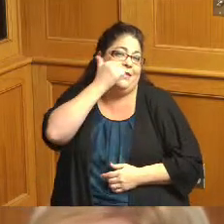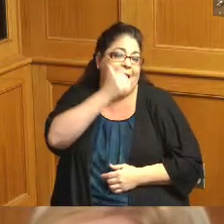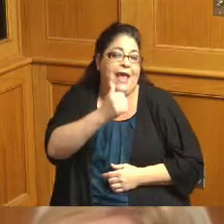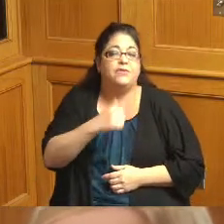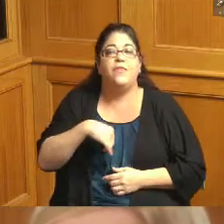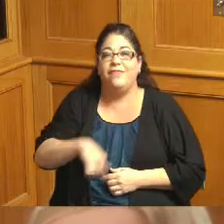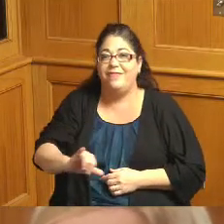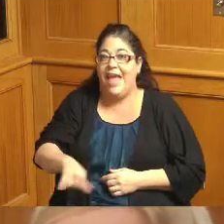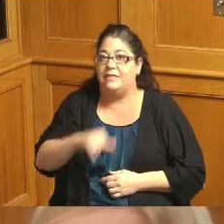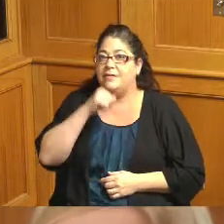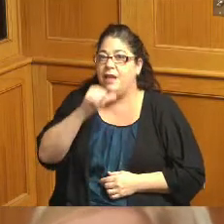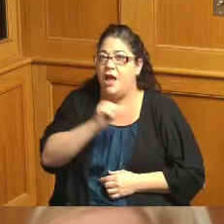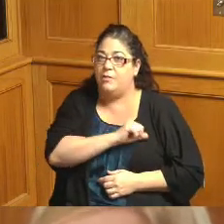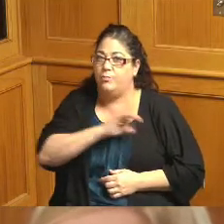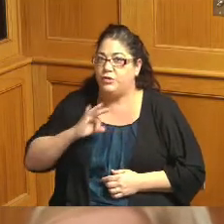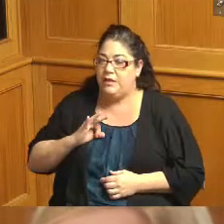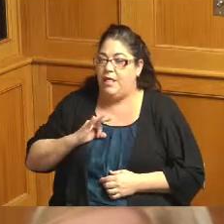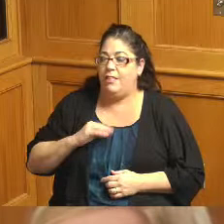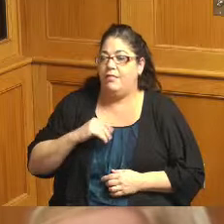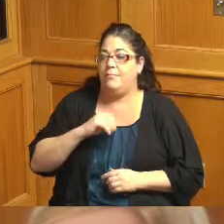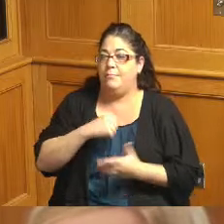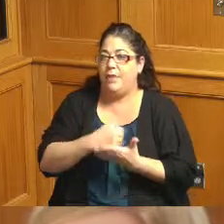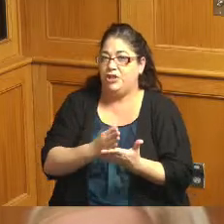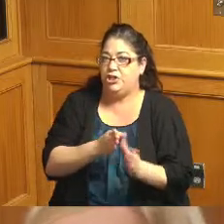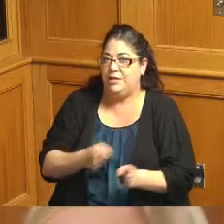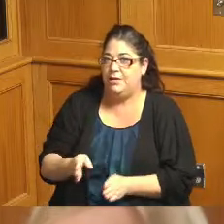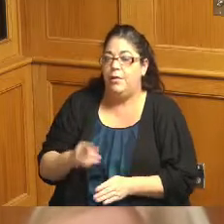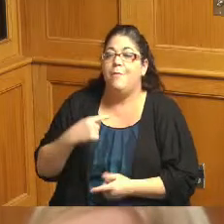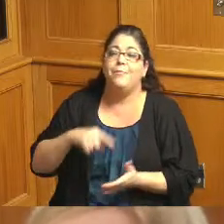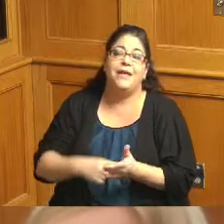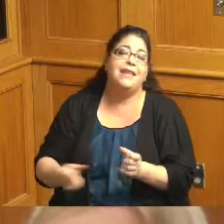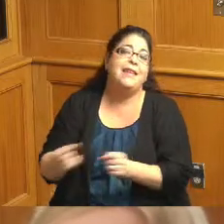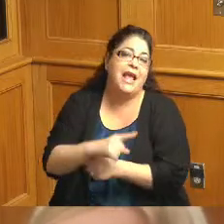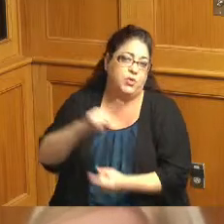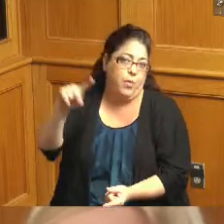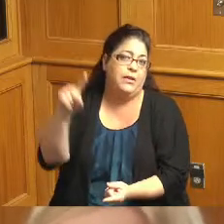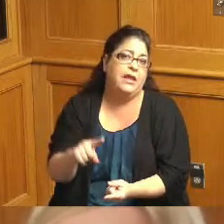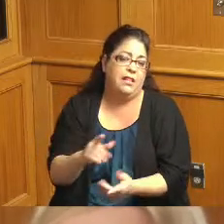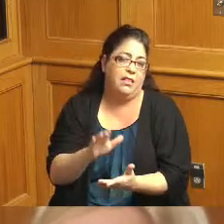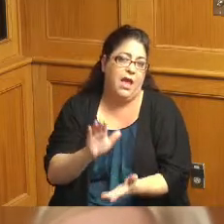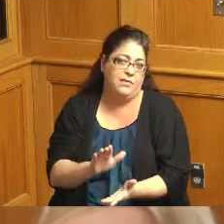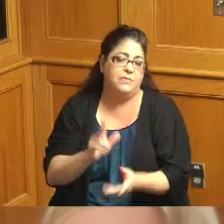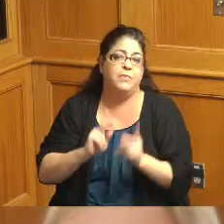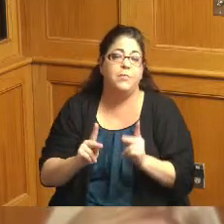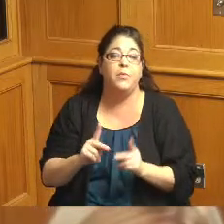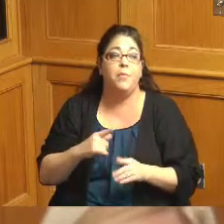budget we will need fewer poll workers next year because of the smaller primary but it's